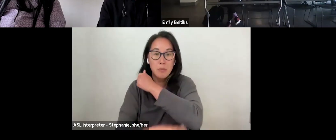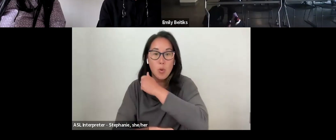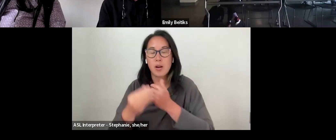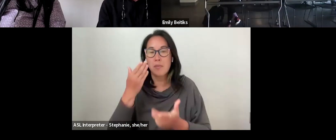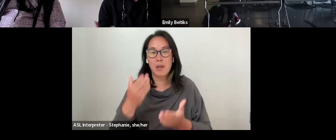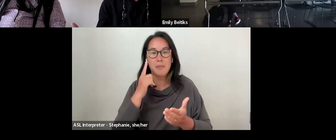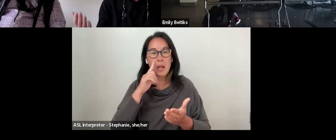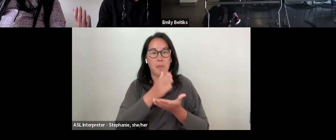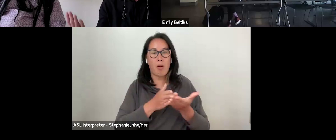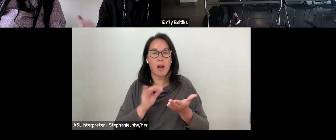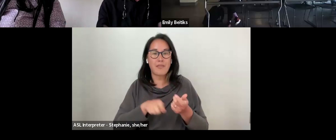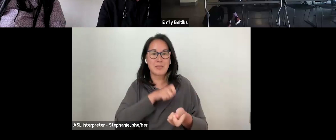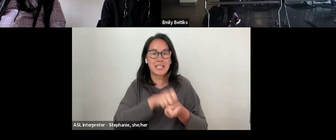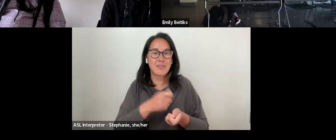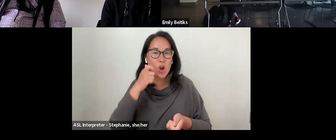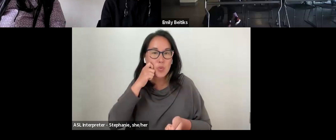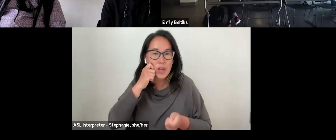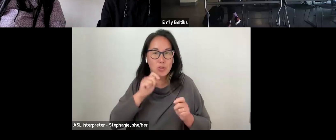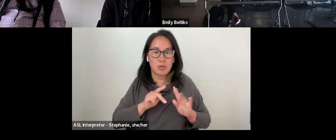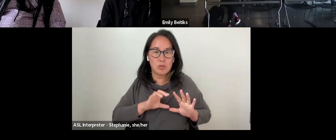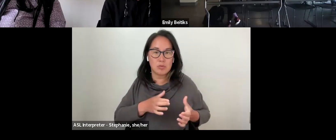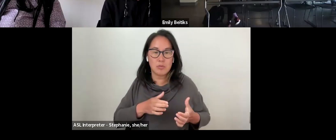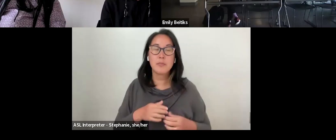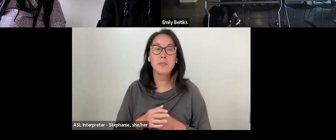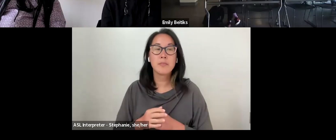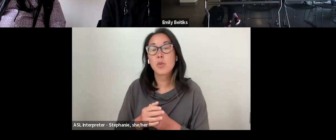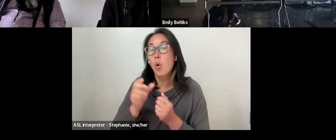But it can also be, for example, that they're dying.